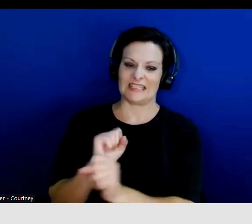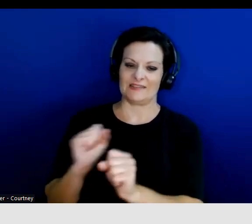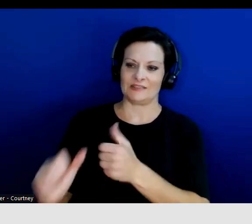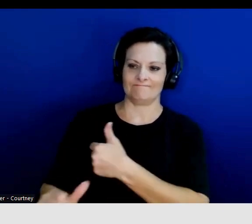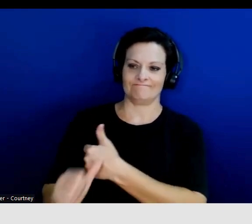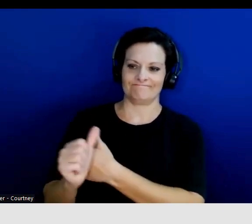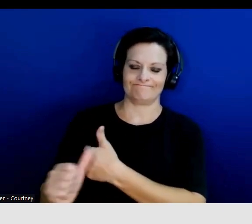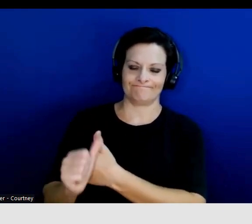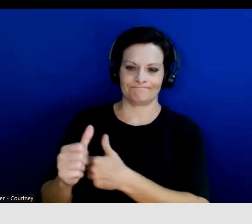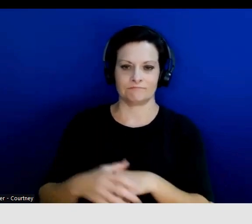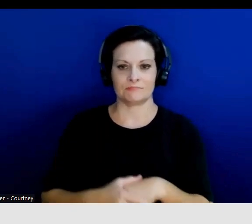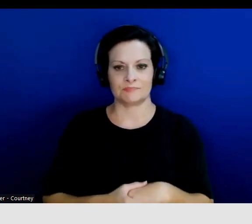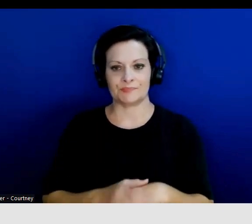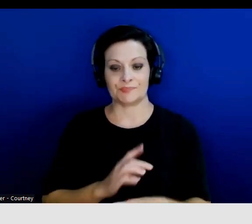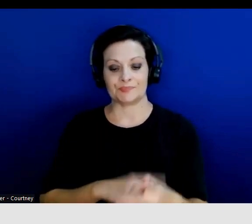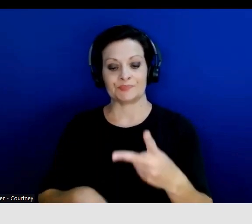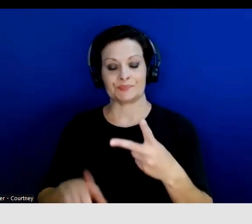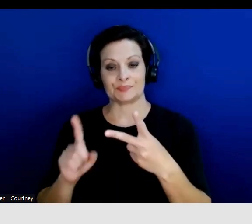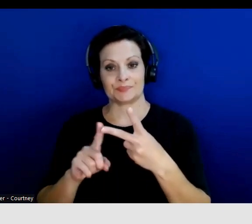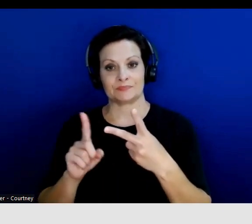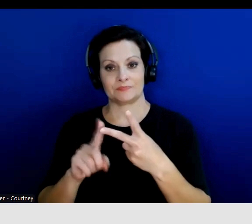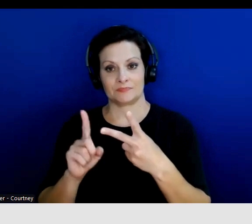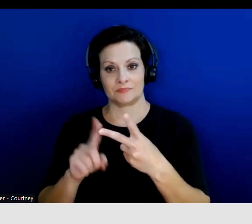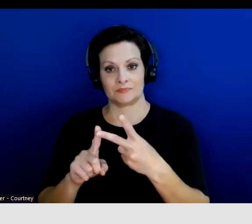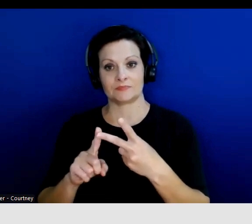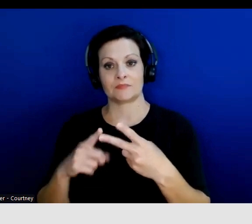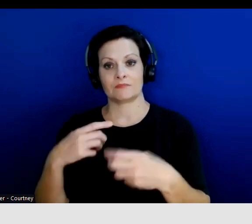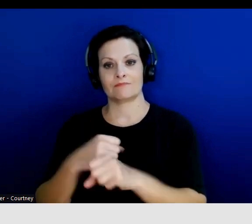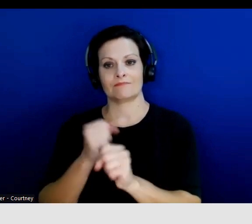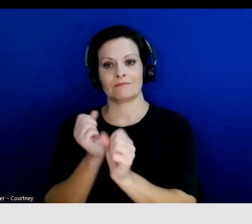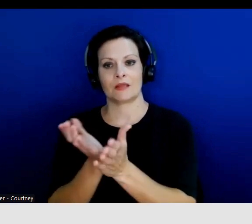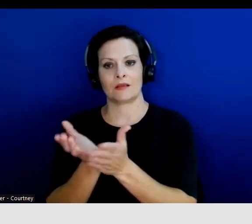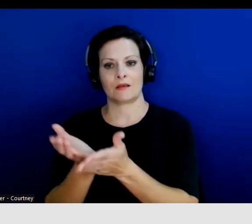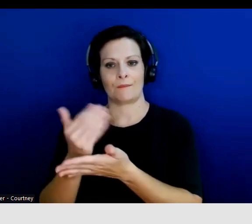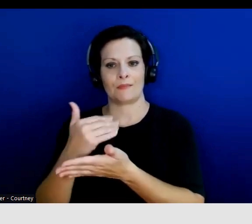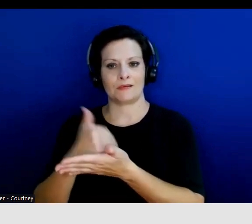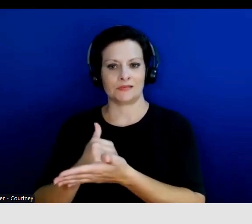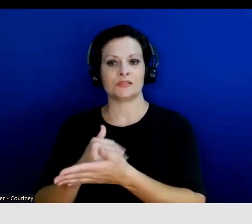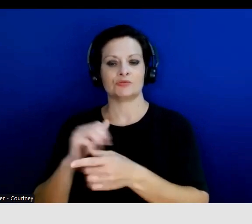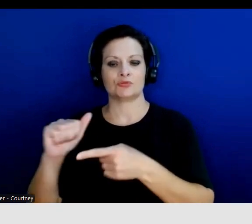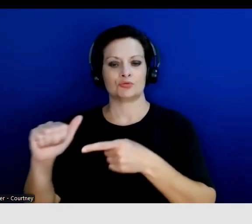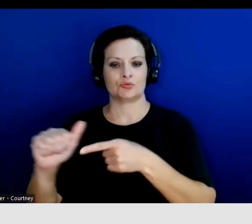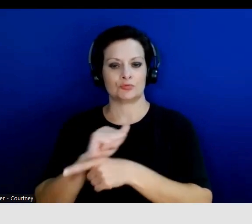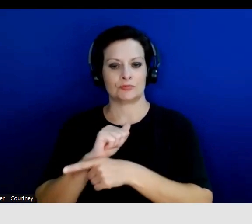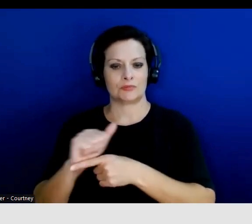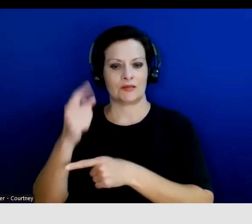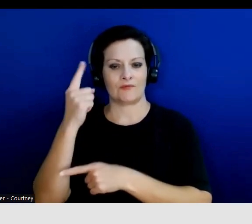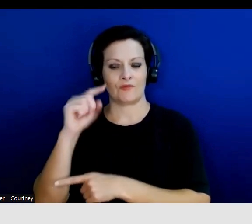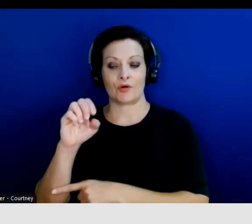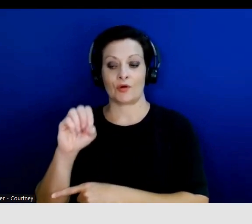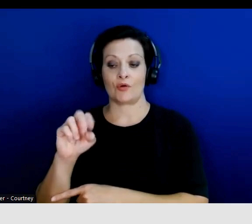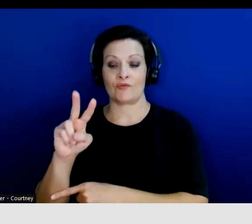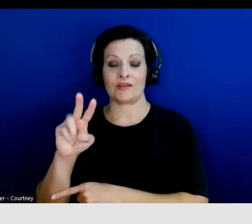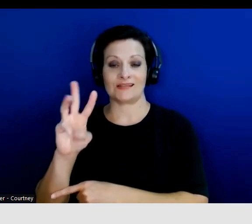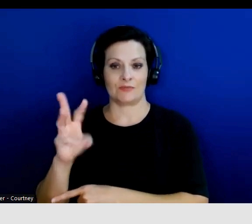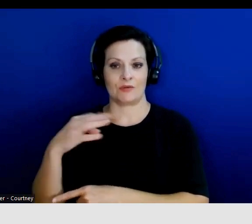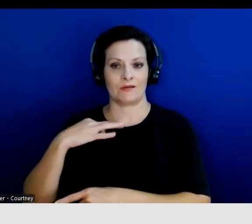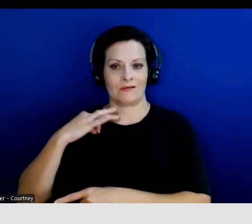The second QR code links to the “Creating a Budget: Training for OVW Applicants” webinar.